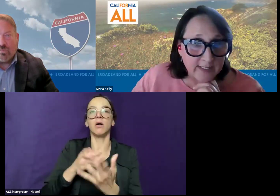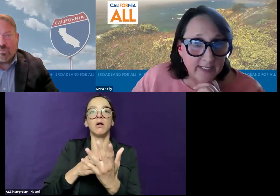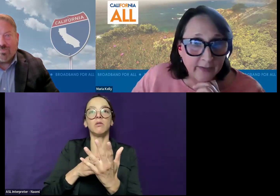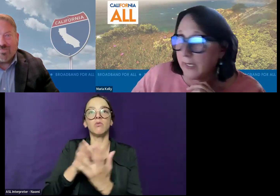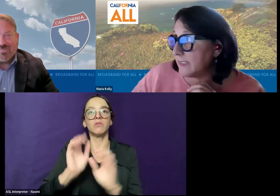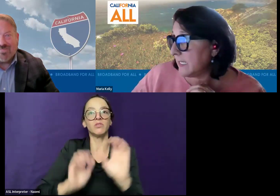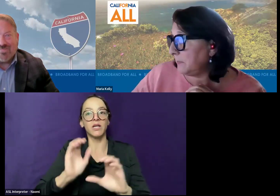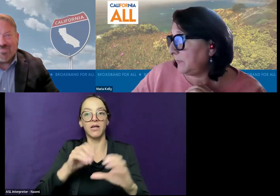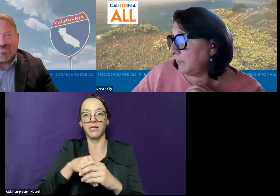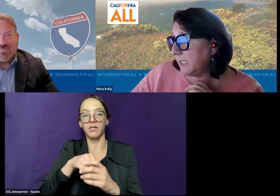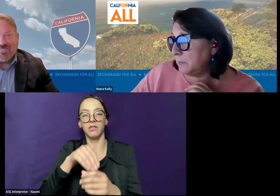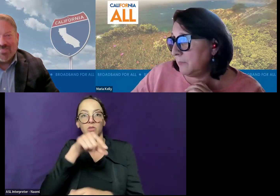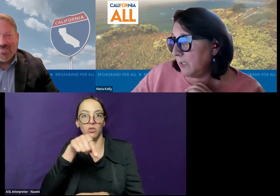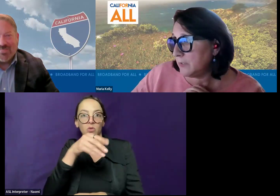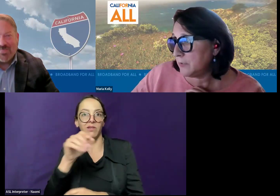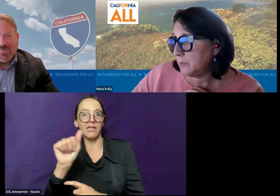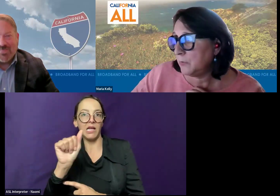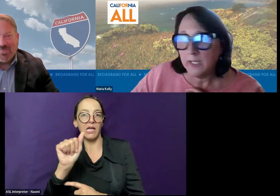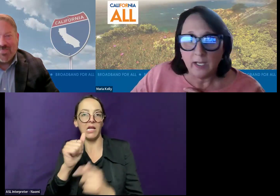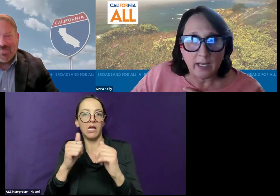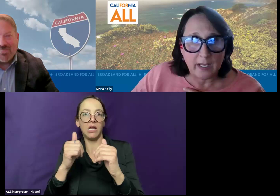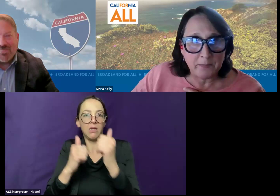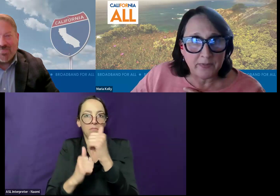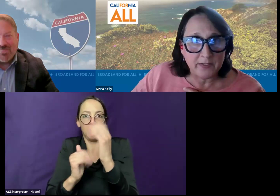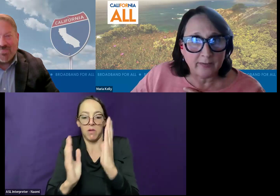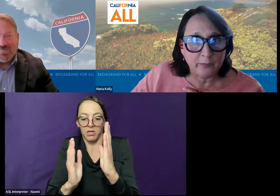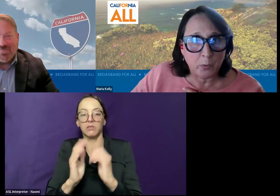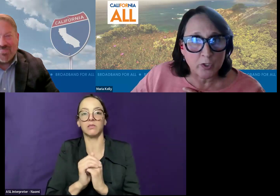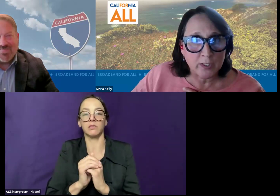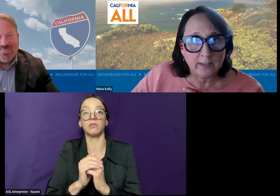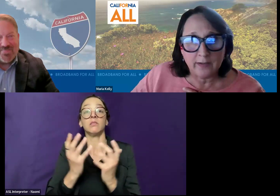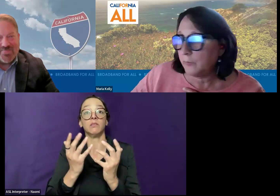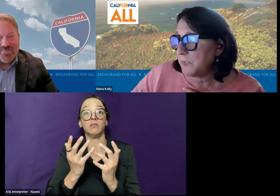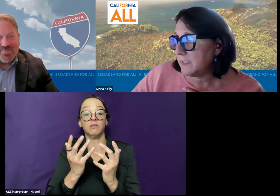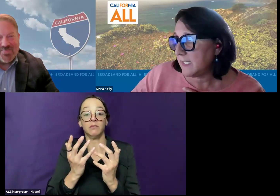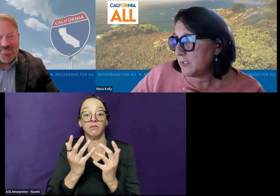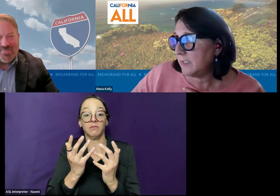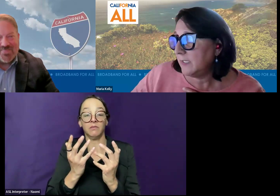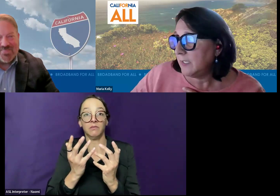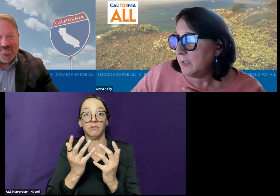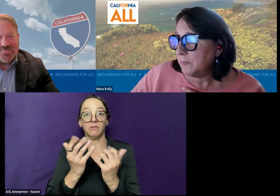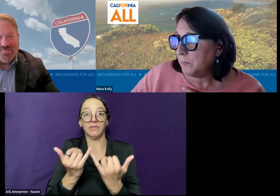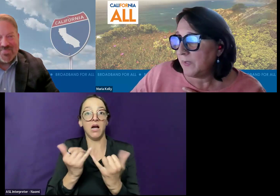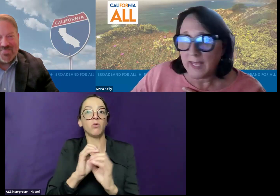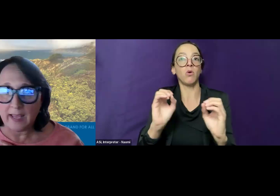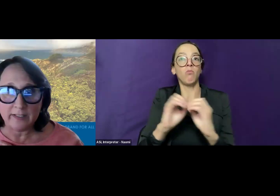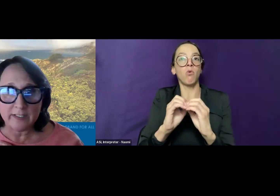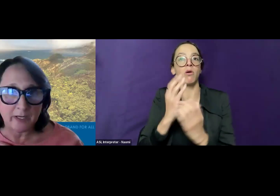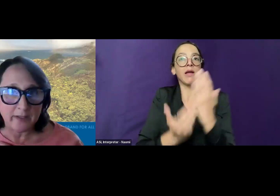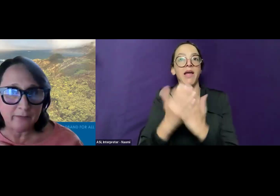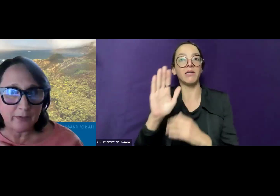see any other hands up, so we can move on to the next portion of this presentation with Alex Bond